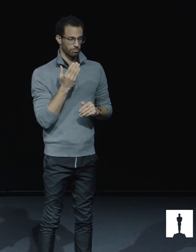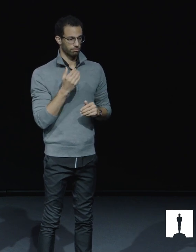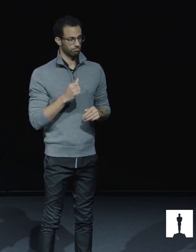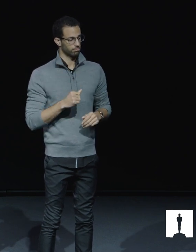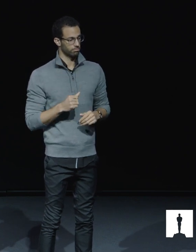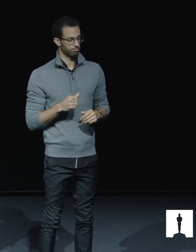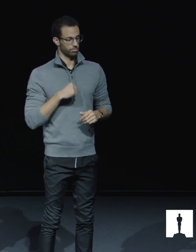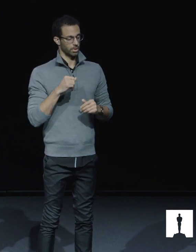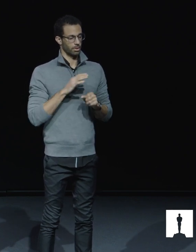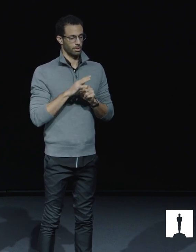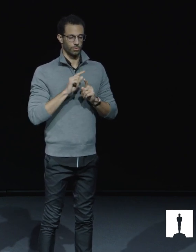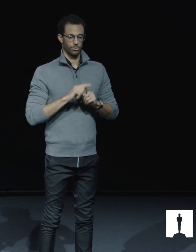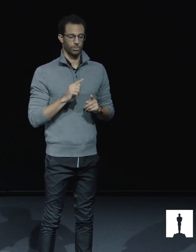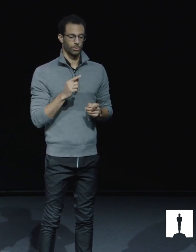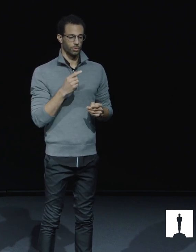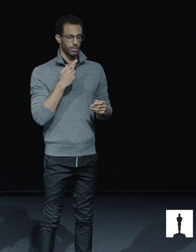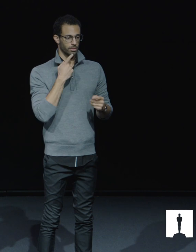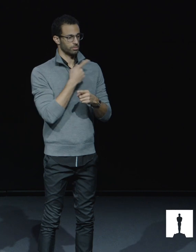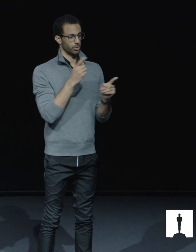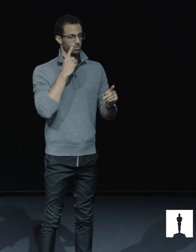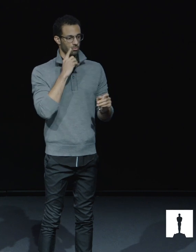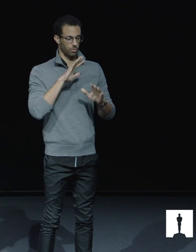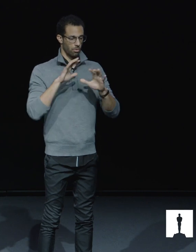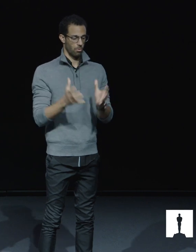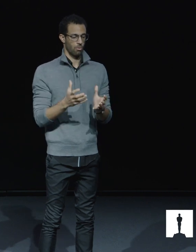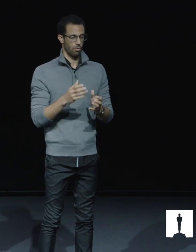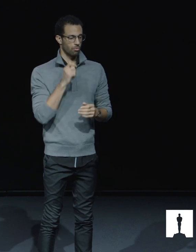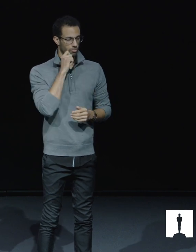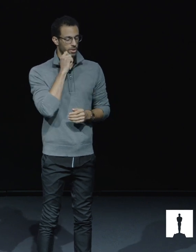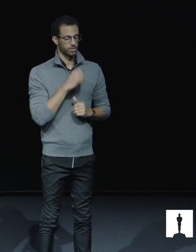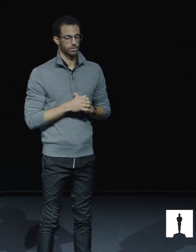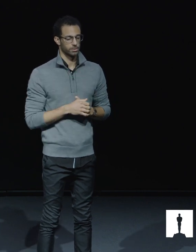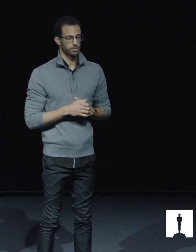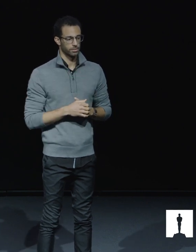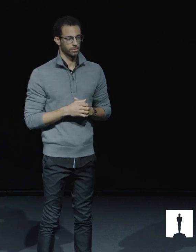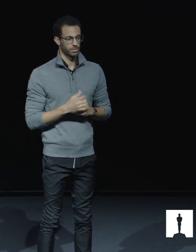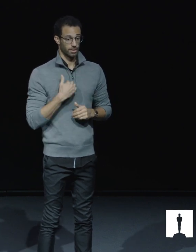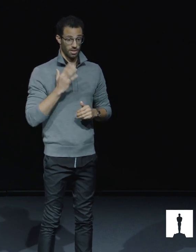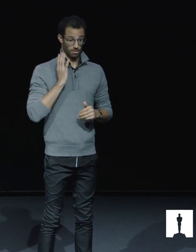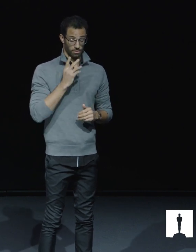race. Anyway, I might have seen a unicorn down on Pico the other day, but I damn sure